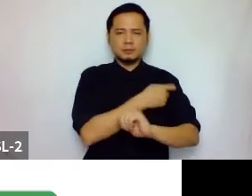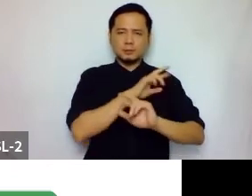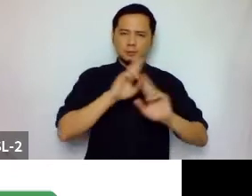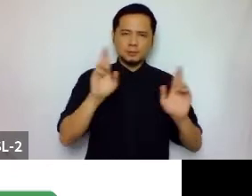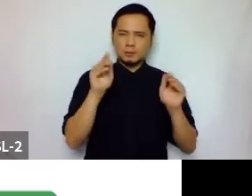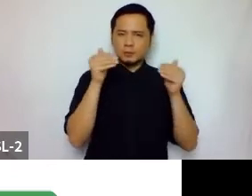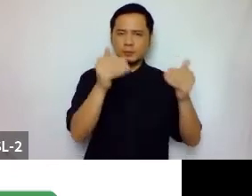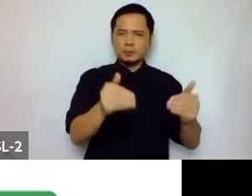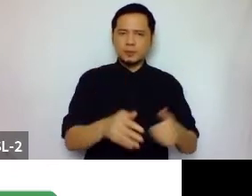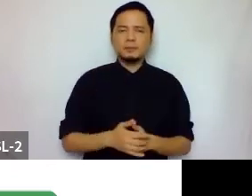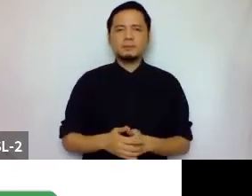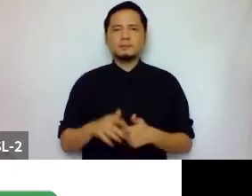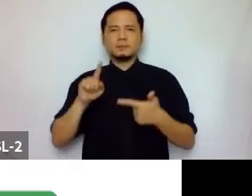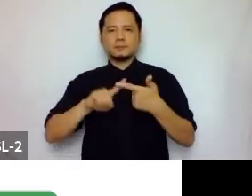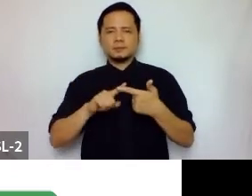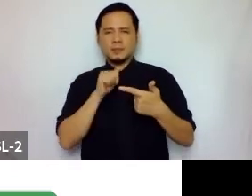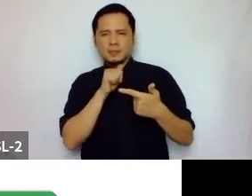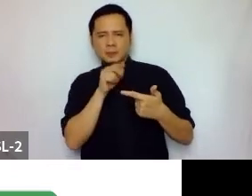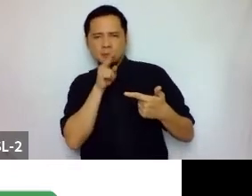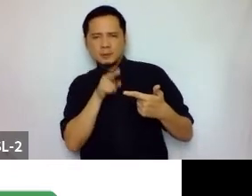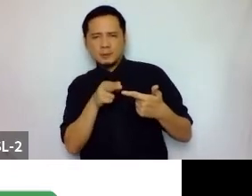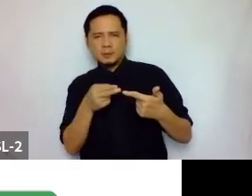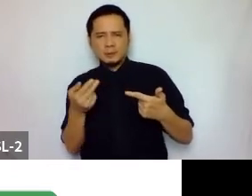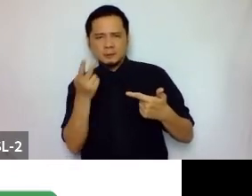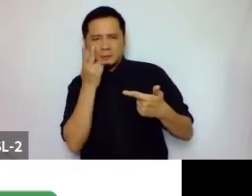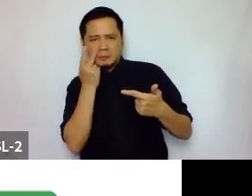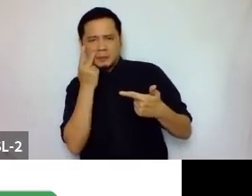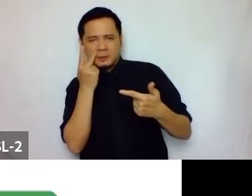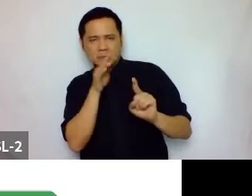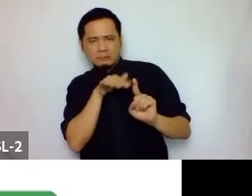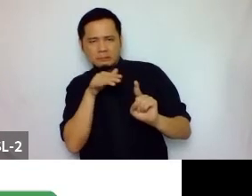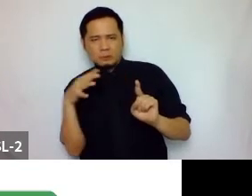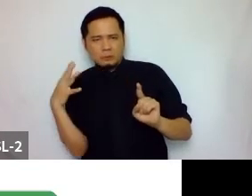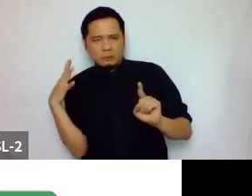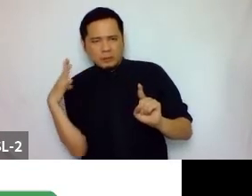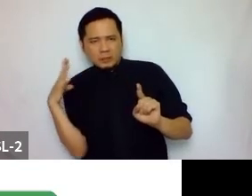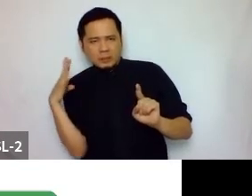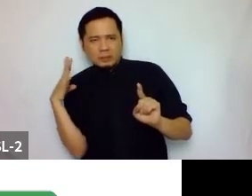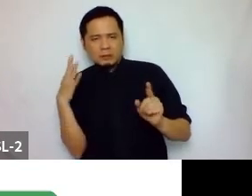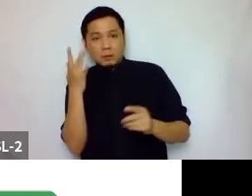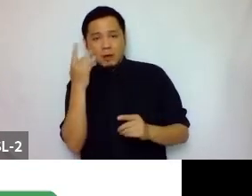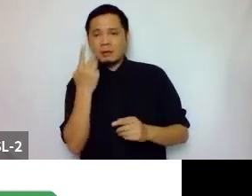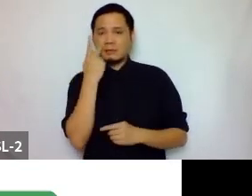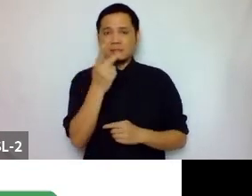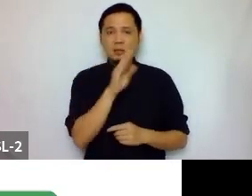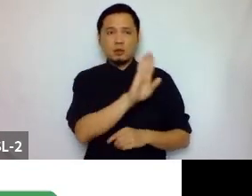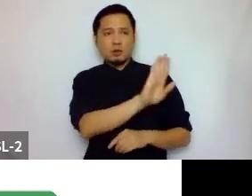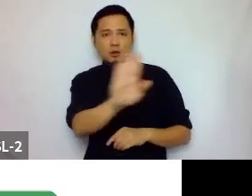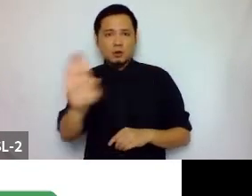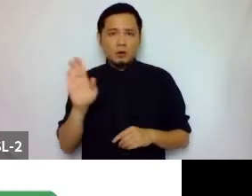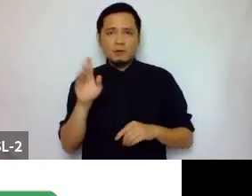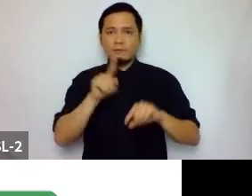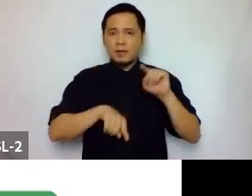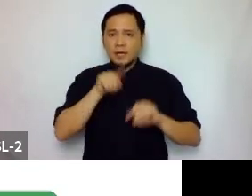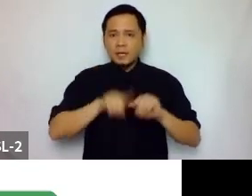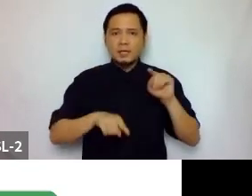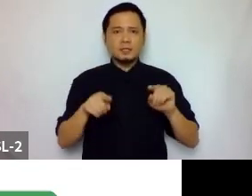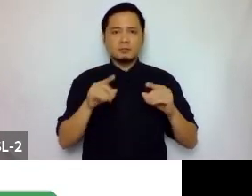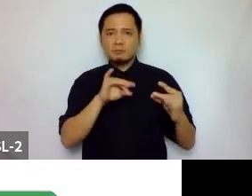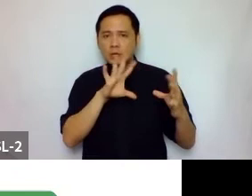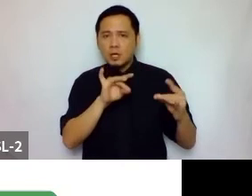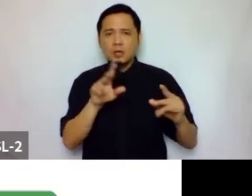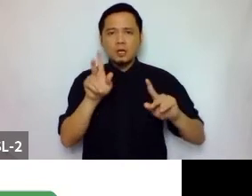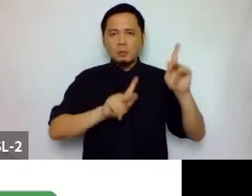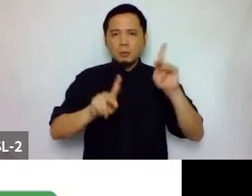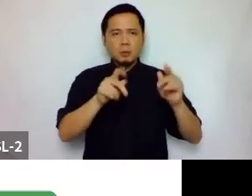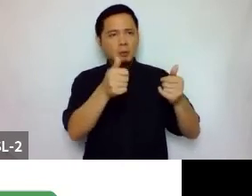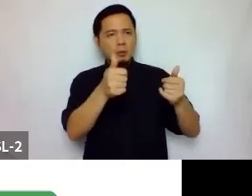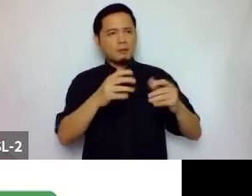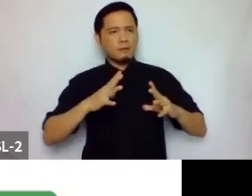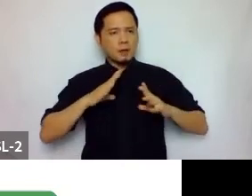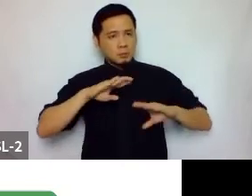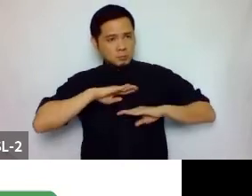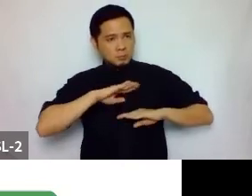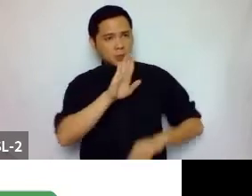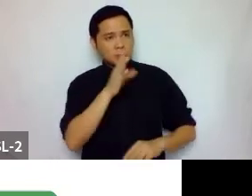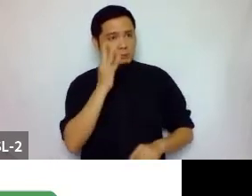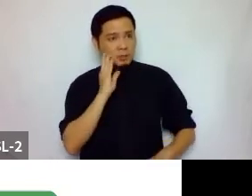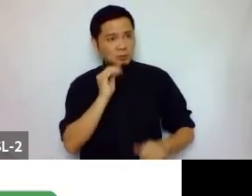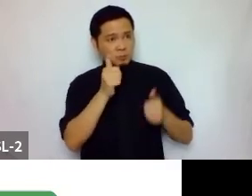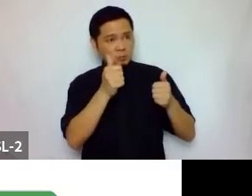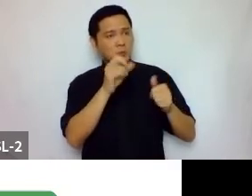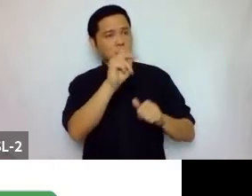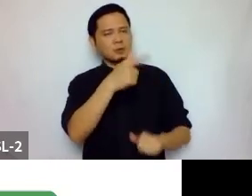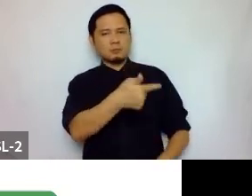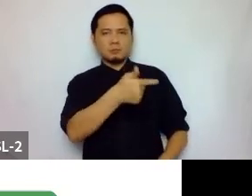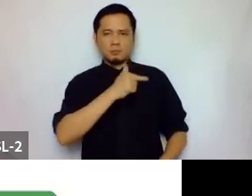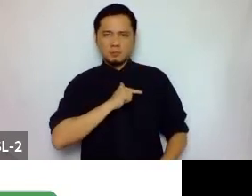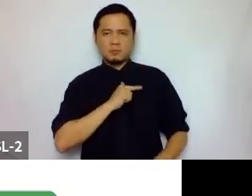Those who are unsure, wait and see, what we call fence sitters because they want to see their friends’ experience after getting the vaccines, we can still convince them.